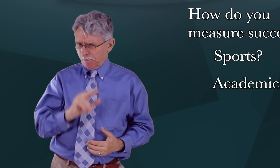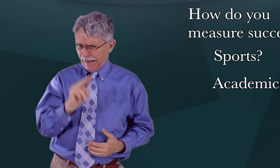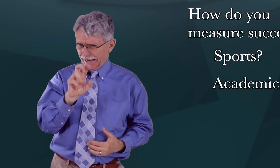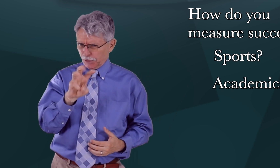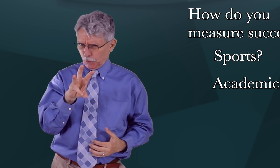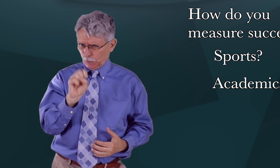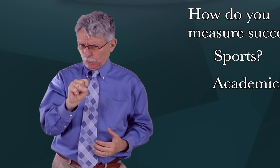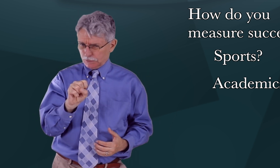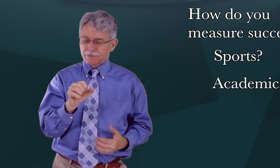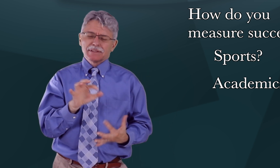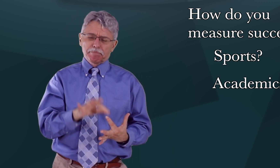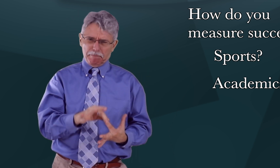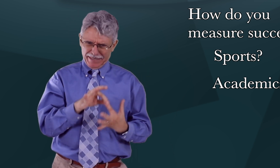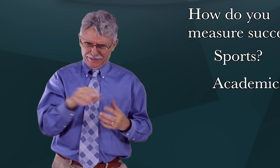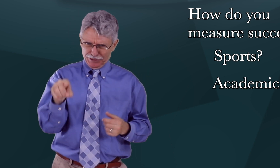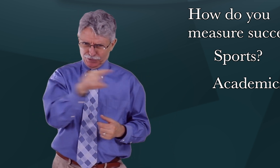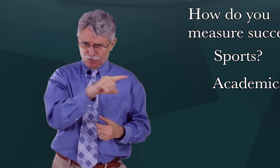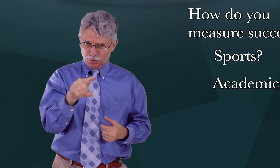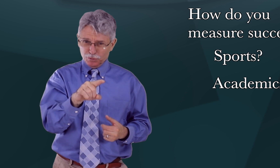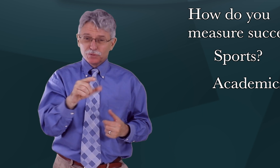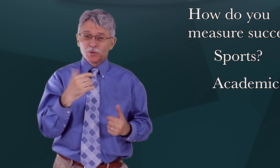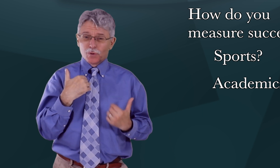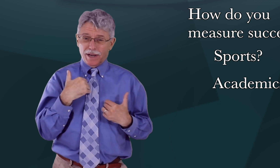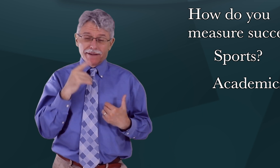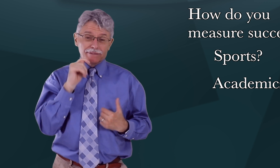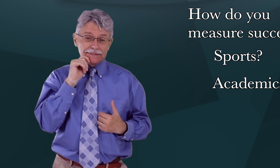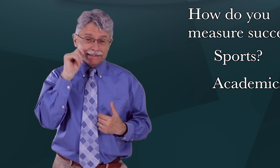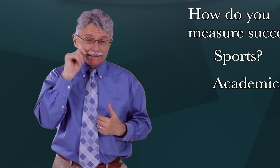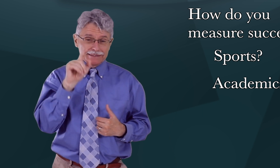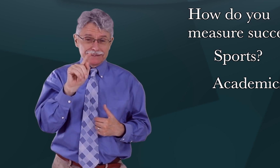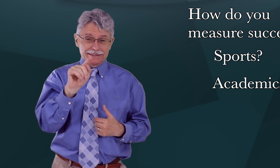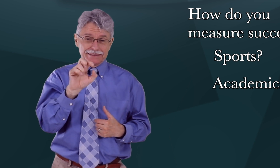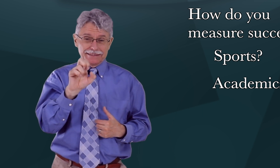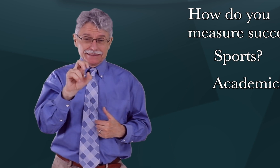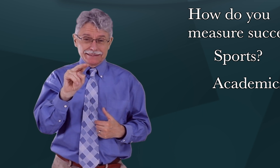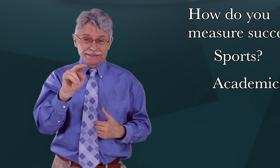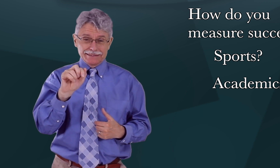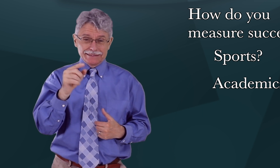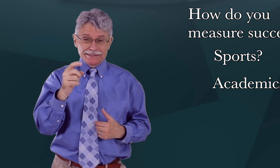give you some bad news, especially for those of you who've got teenagers at home.